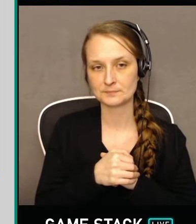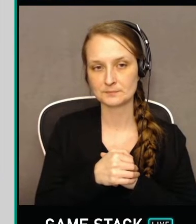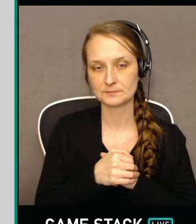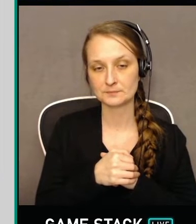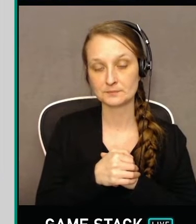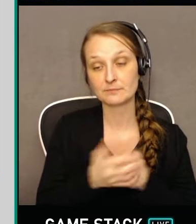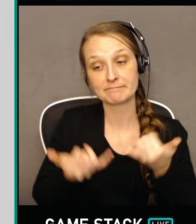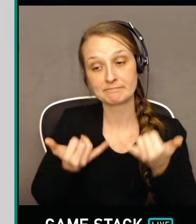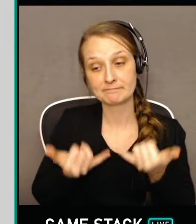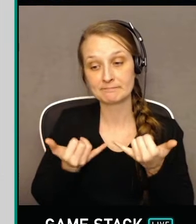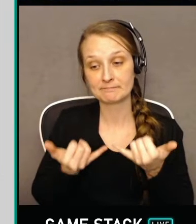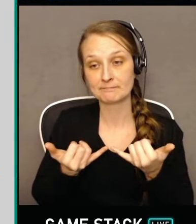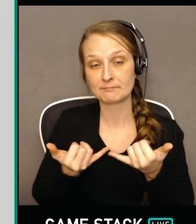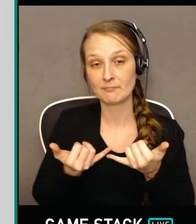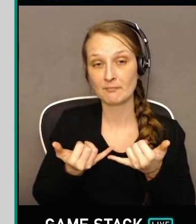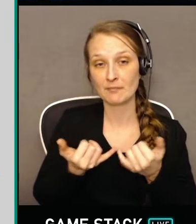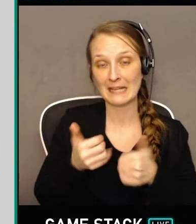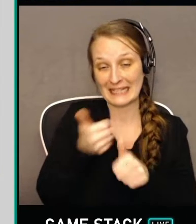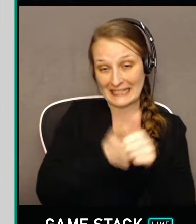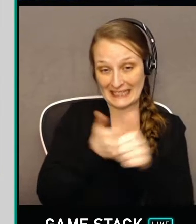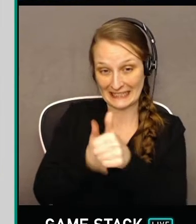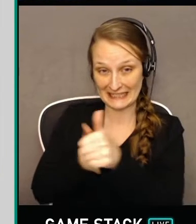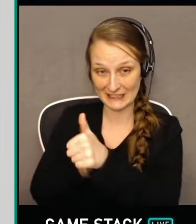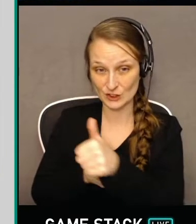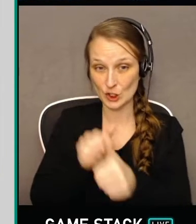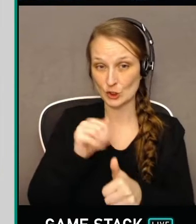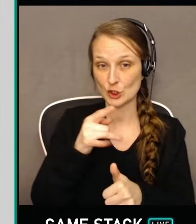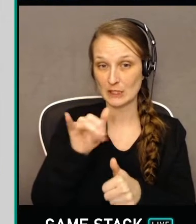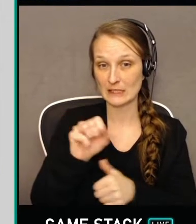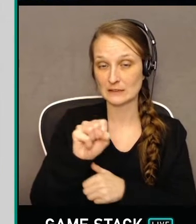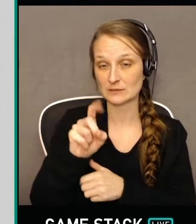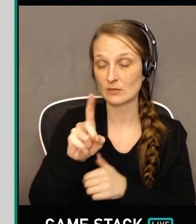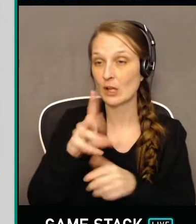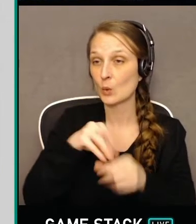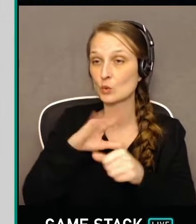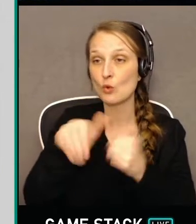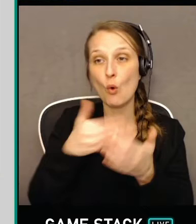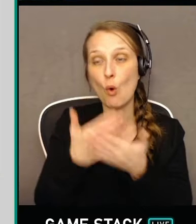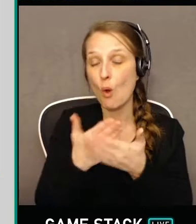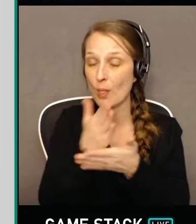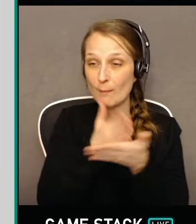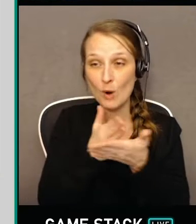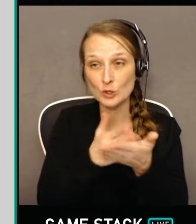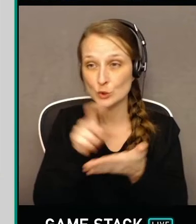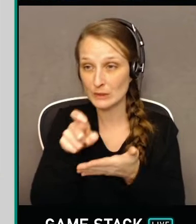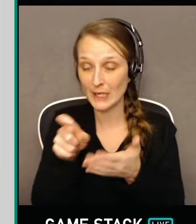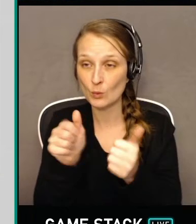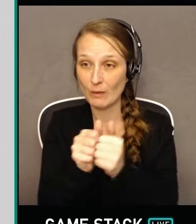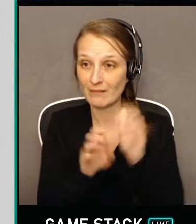Now, each Utility SDK contains all the parts you need to get started with developing and shipping games with the